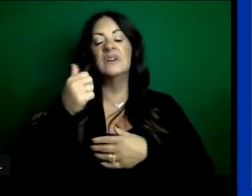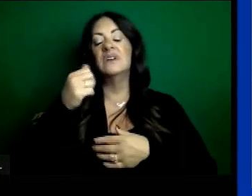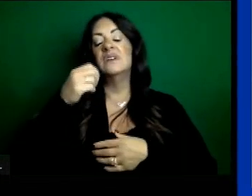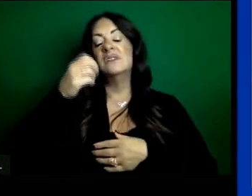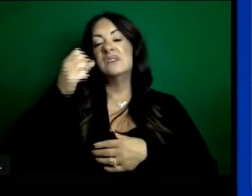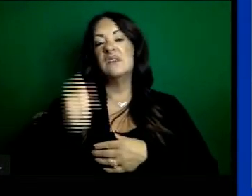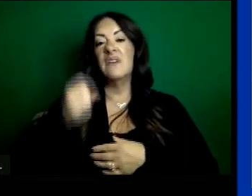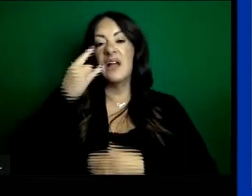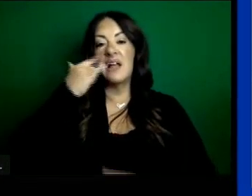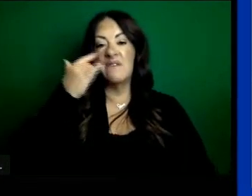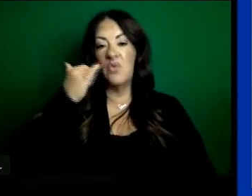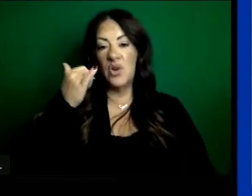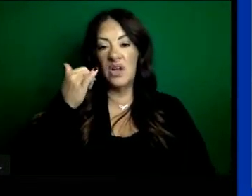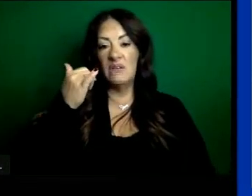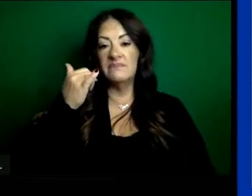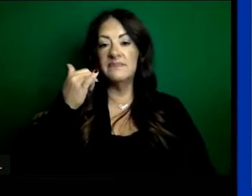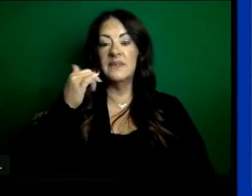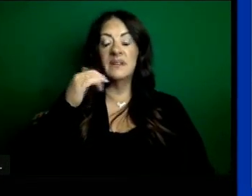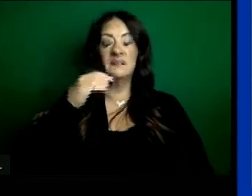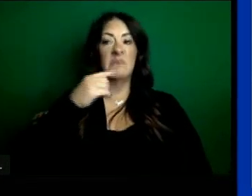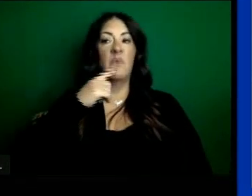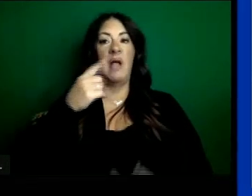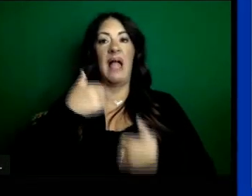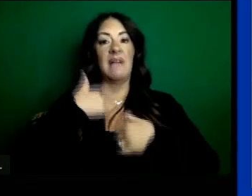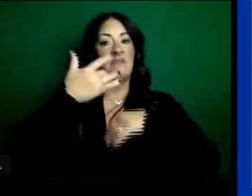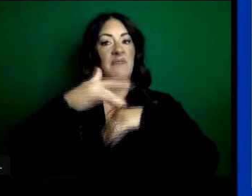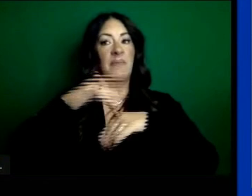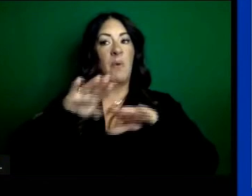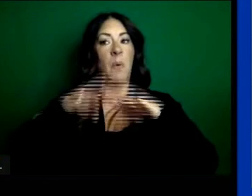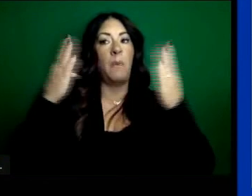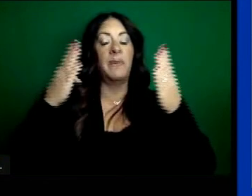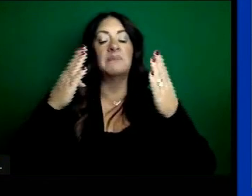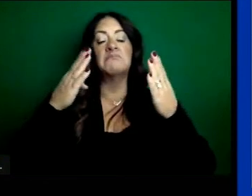BIT, WE NOW SEE THAT WE PROJECT A 43.7% ICU CAPACITY FOUR WEEKS